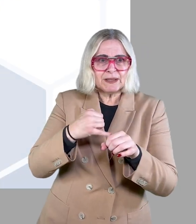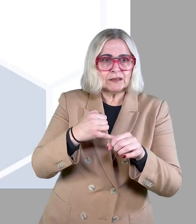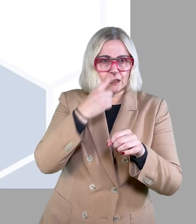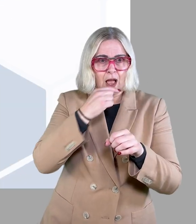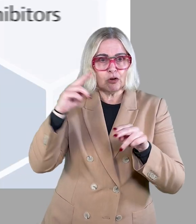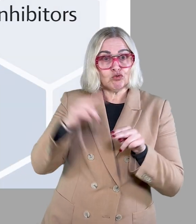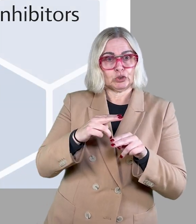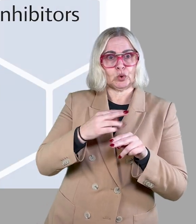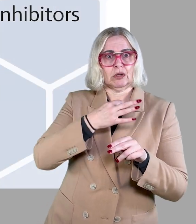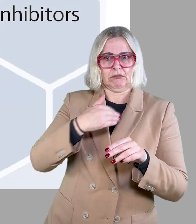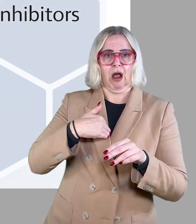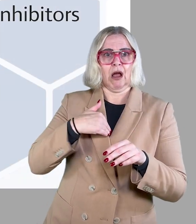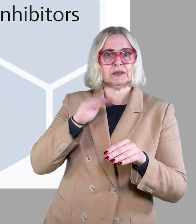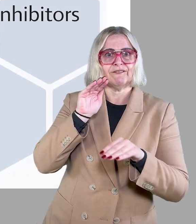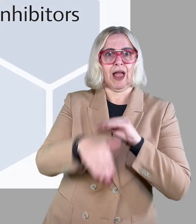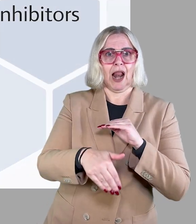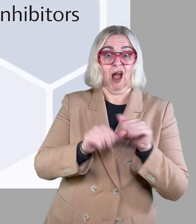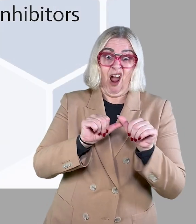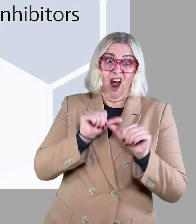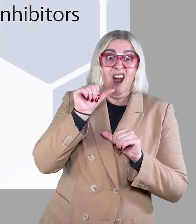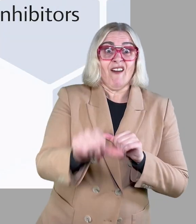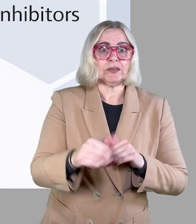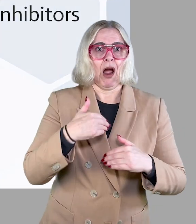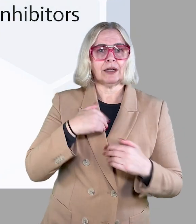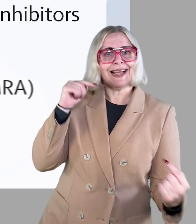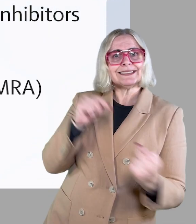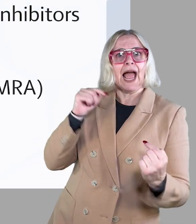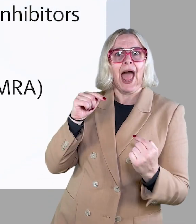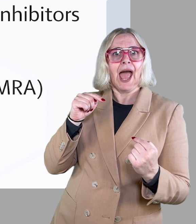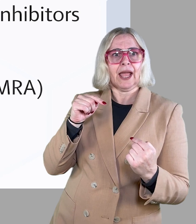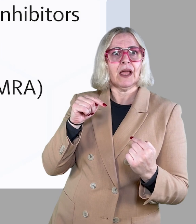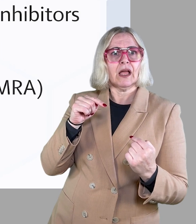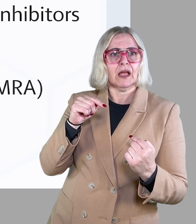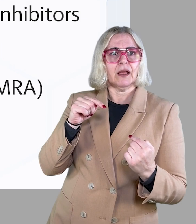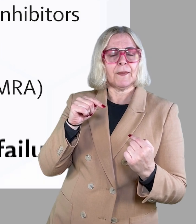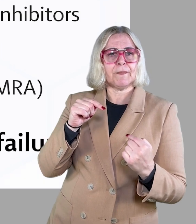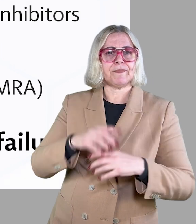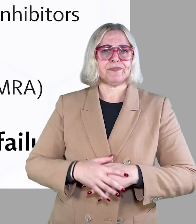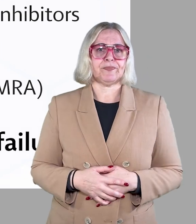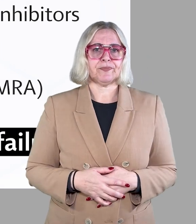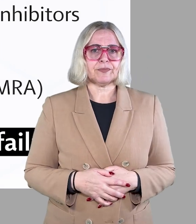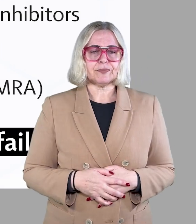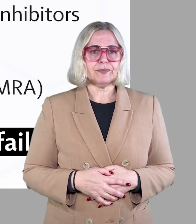Renin-angiotensin-aldosterone system inhibitors, beta blockers, and mineralocorticoid receptor antagonists to specifically reduce